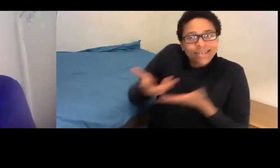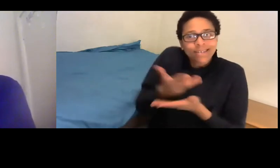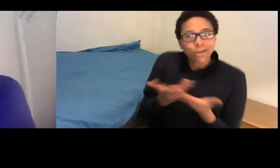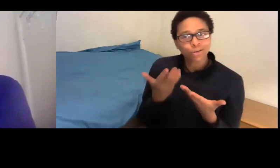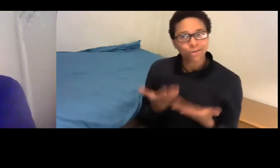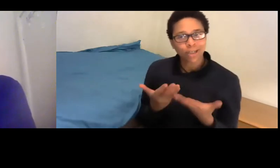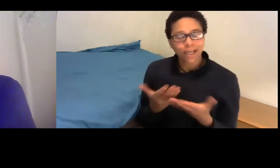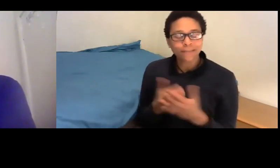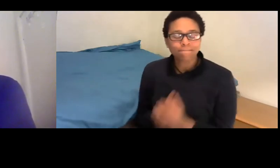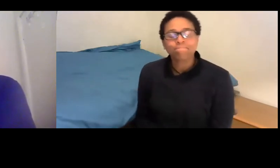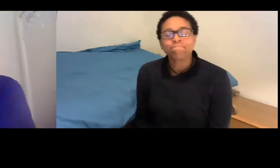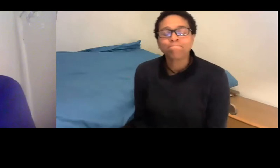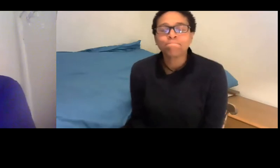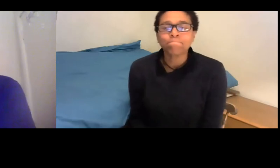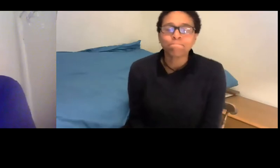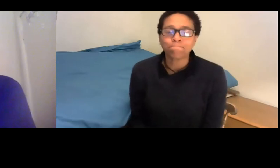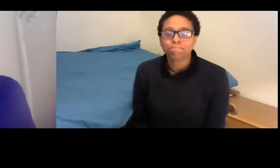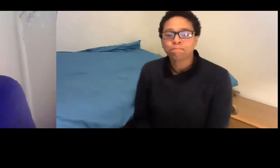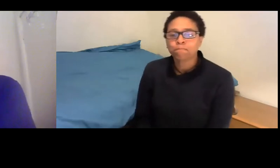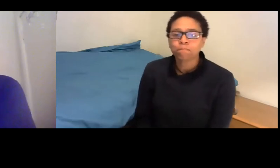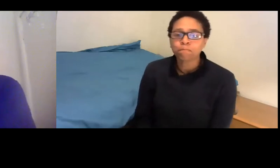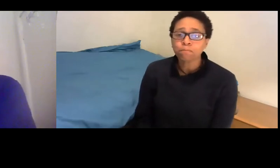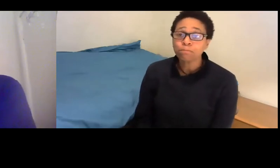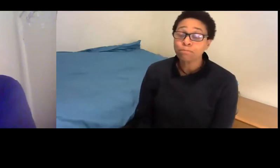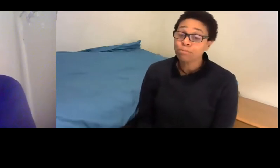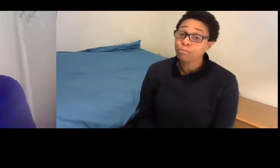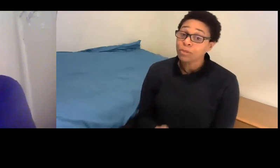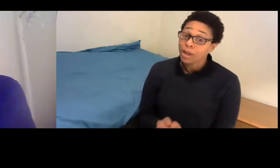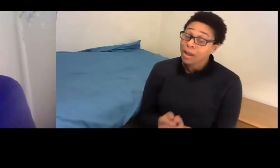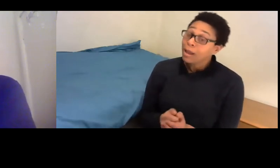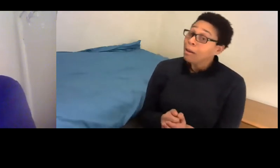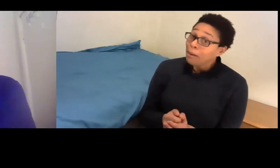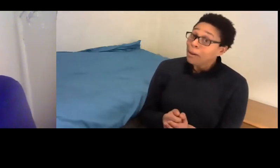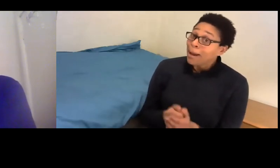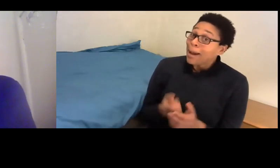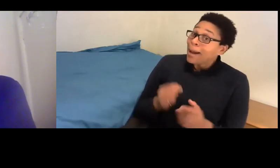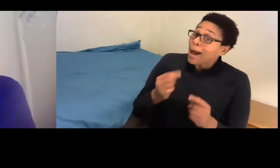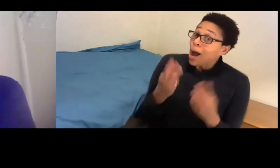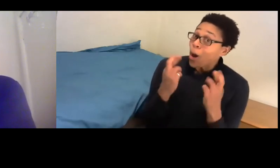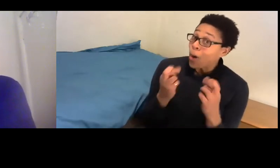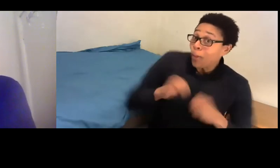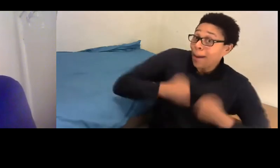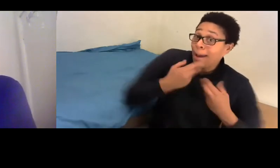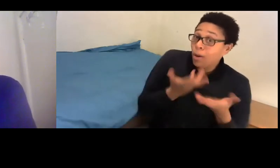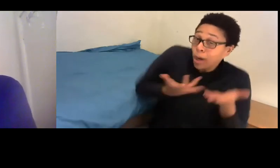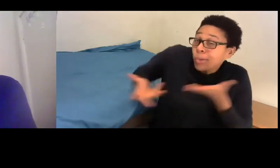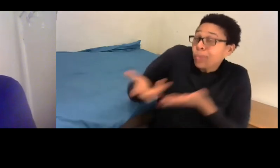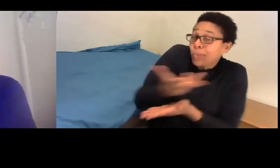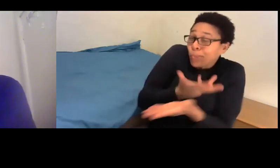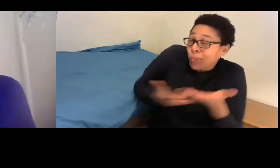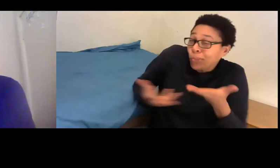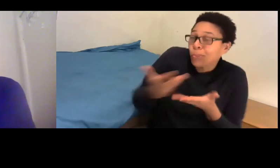Maryanne: Great, so it's going to be it's a wide ranging discussion, of course, I think kind of mirroring your career and interests as well.